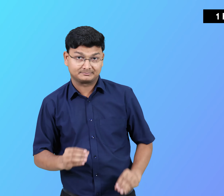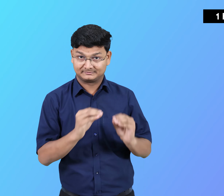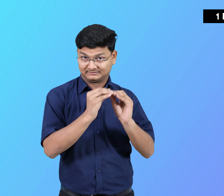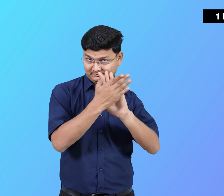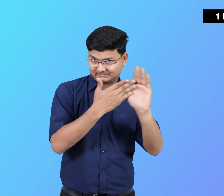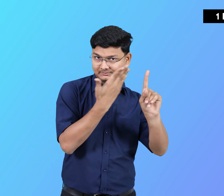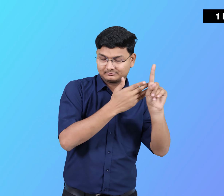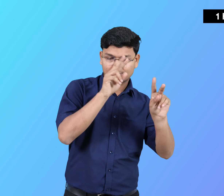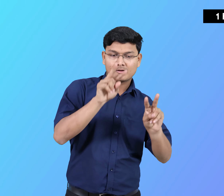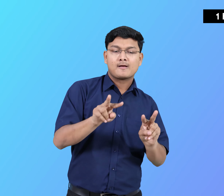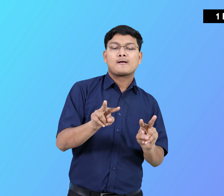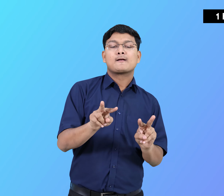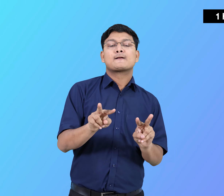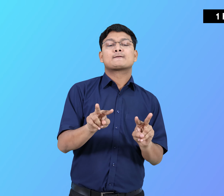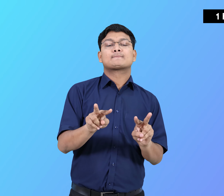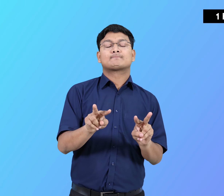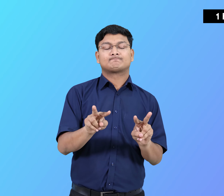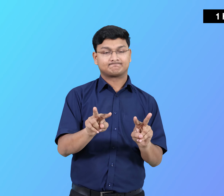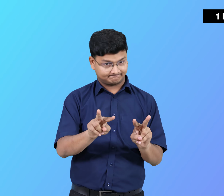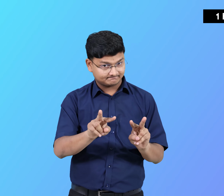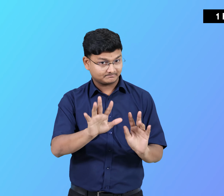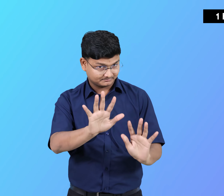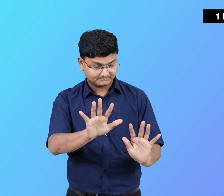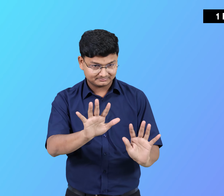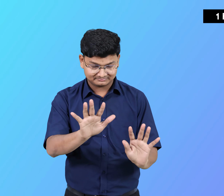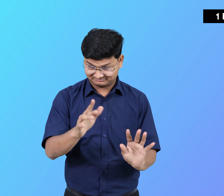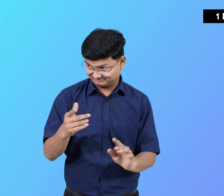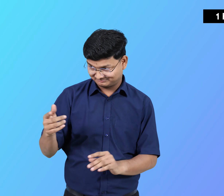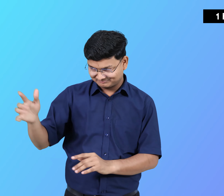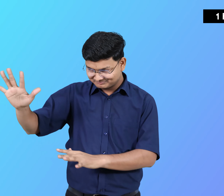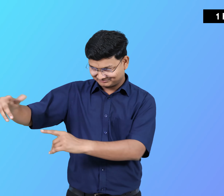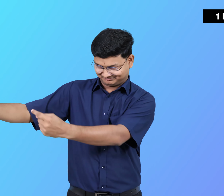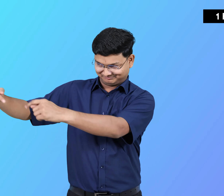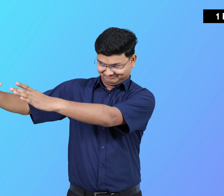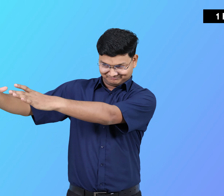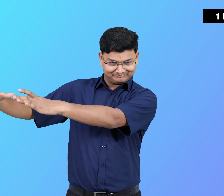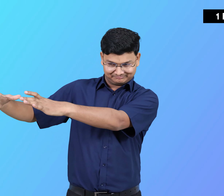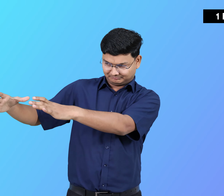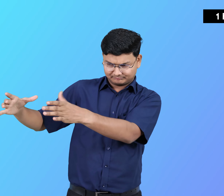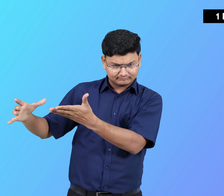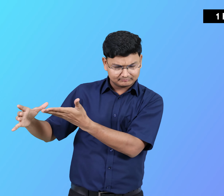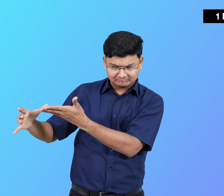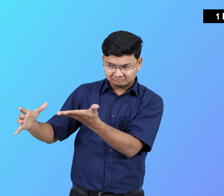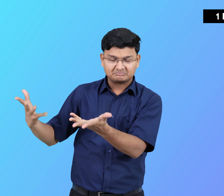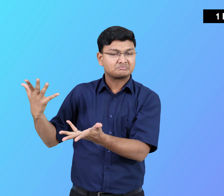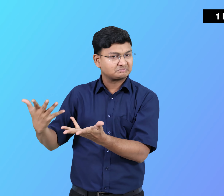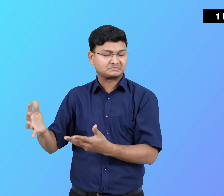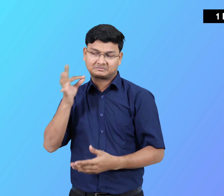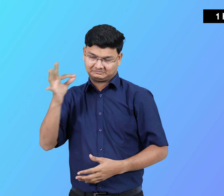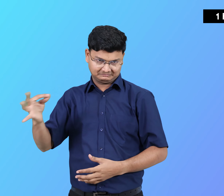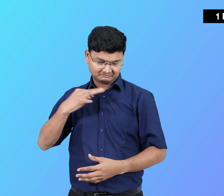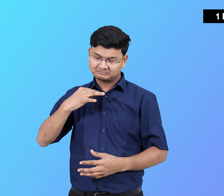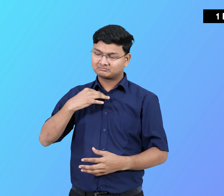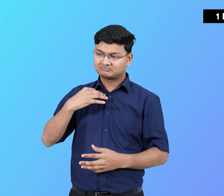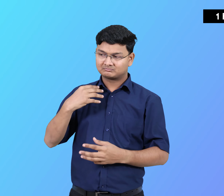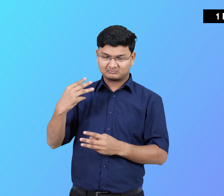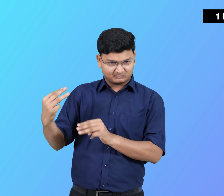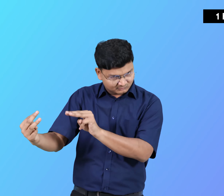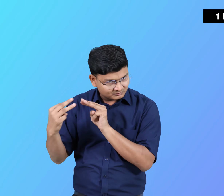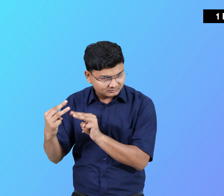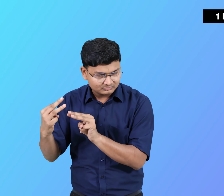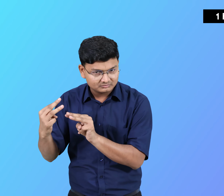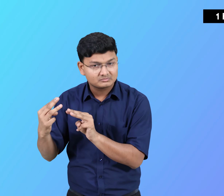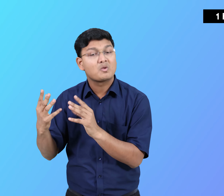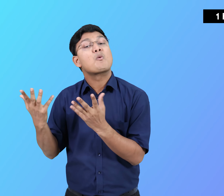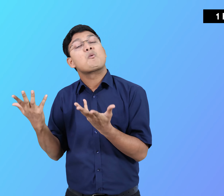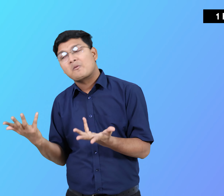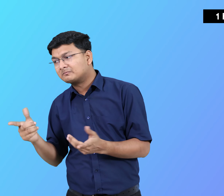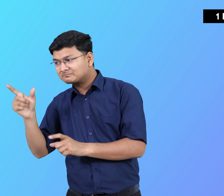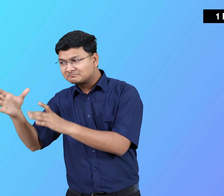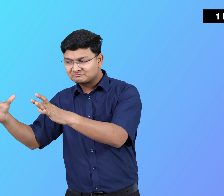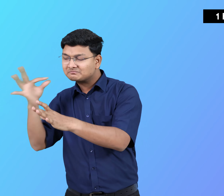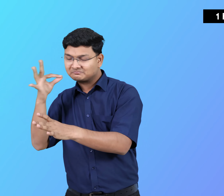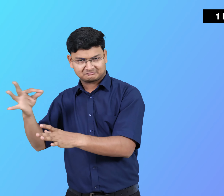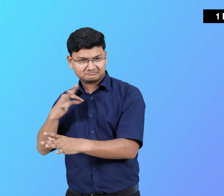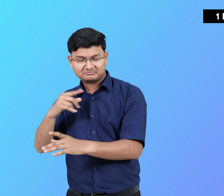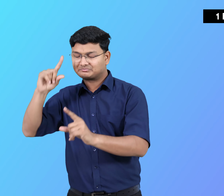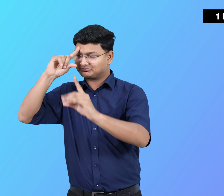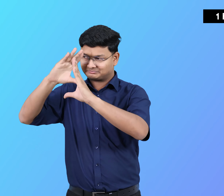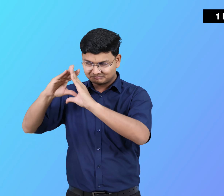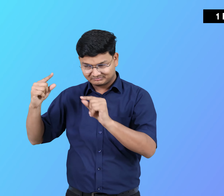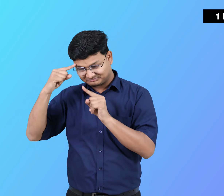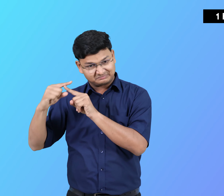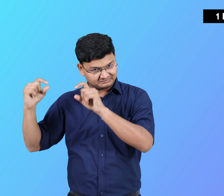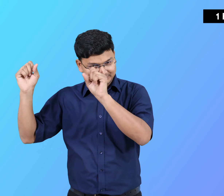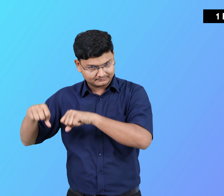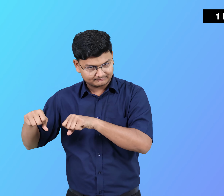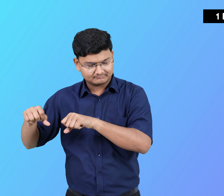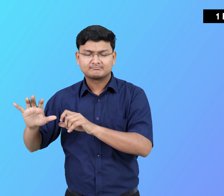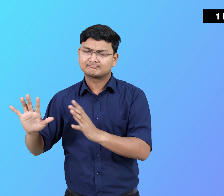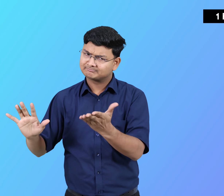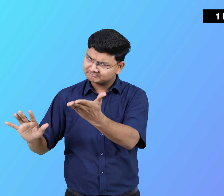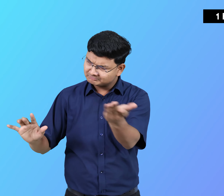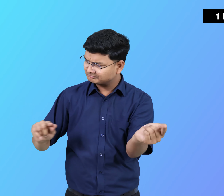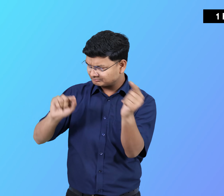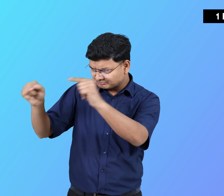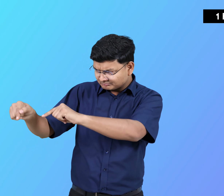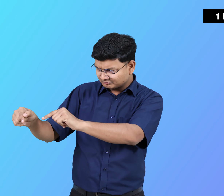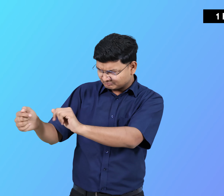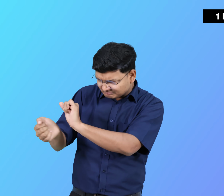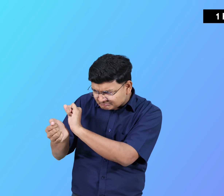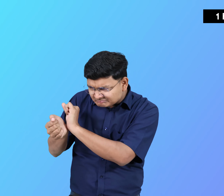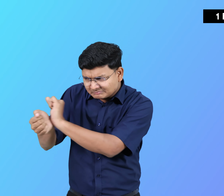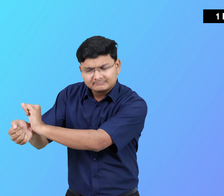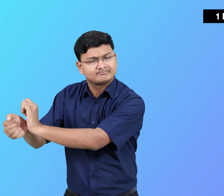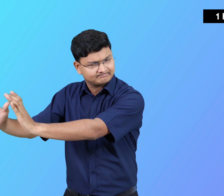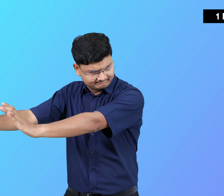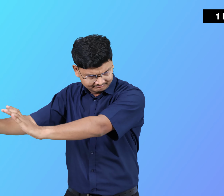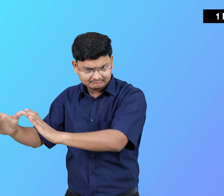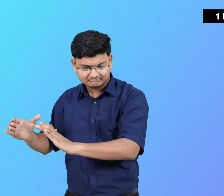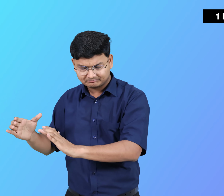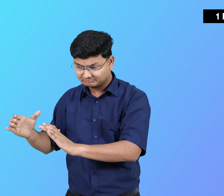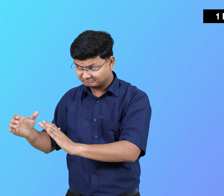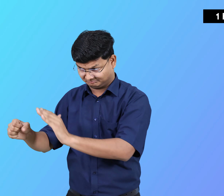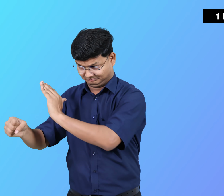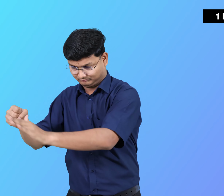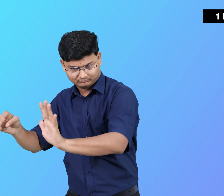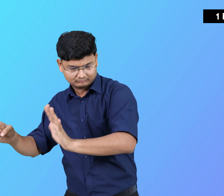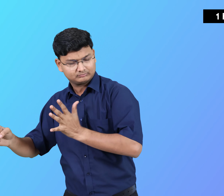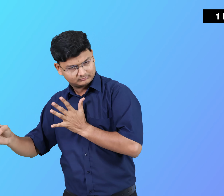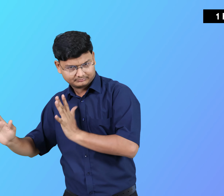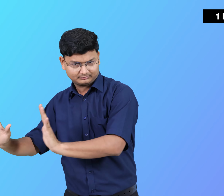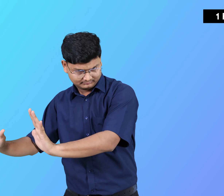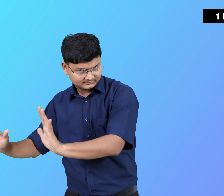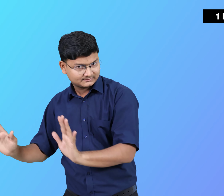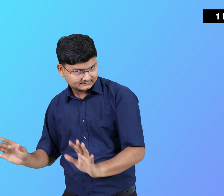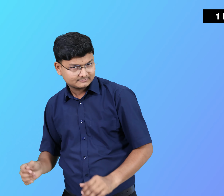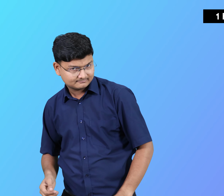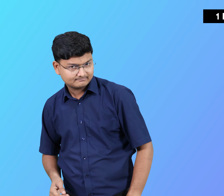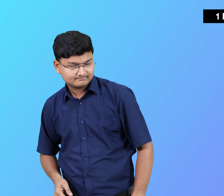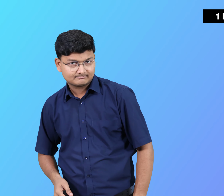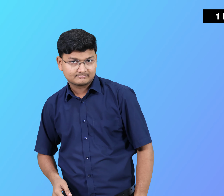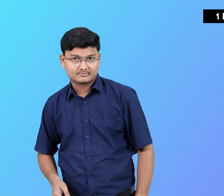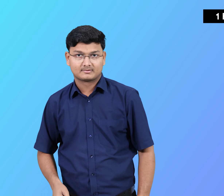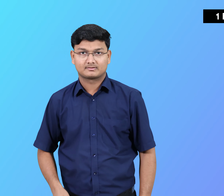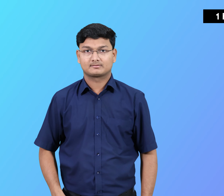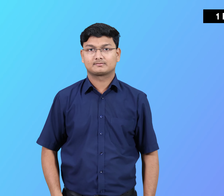So Ben-Hadad said, “They might be coming to fight, or they might be coming to ask for peace. Capture them alive.”